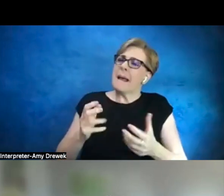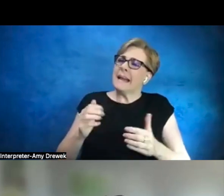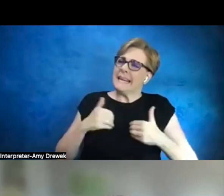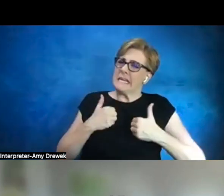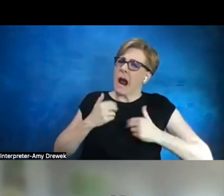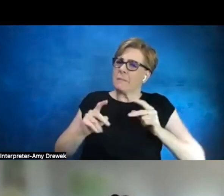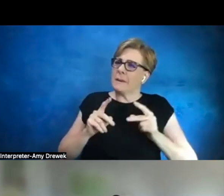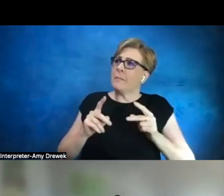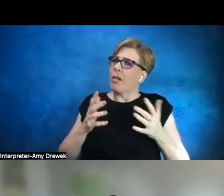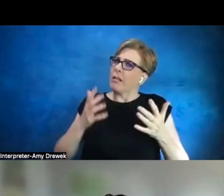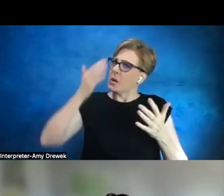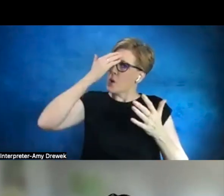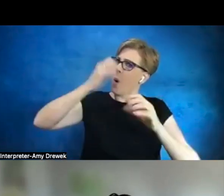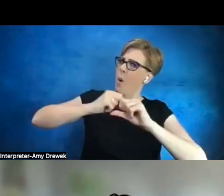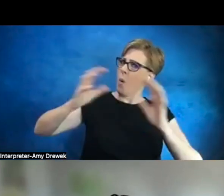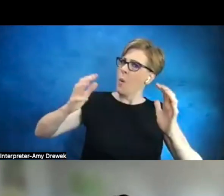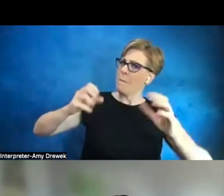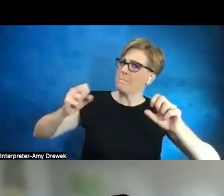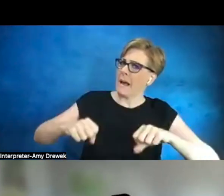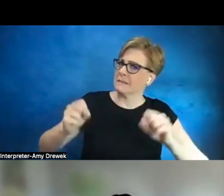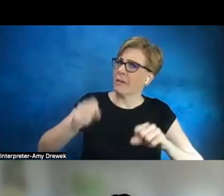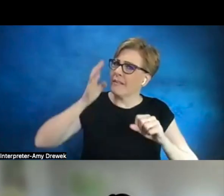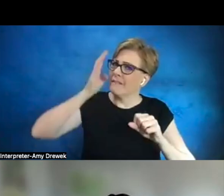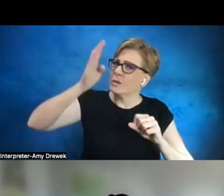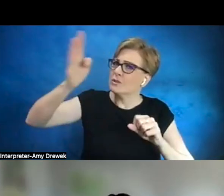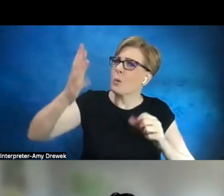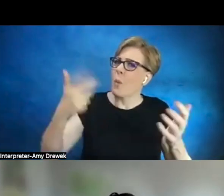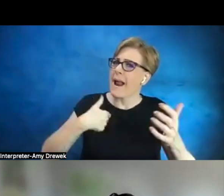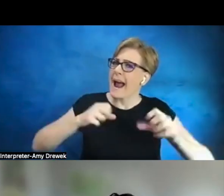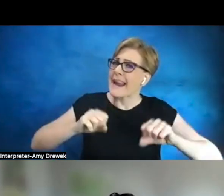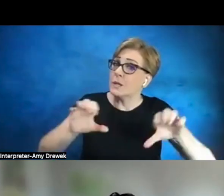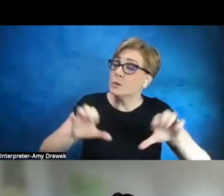support and needing that push. And DMD can be a spring board for that relationship.